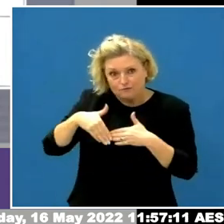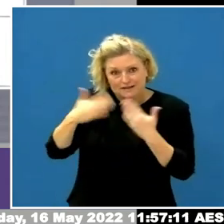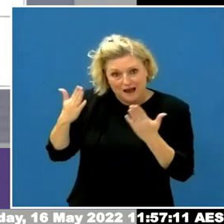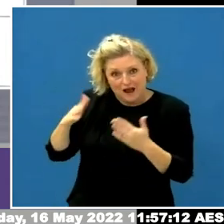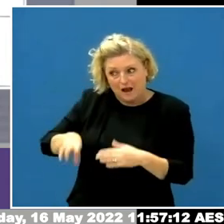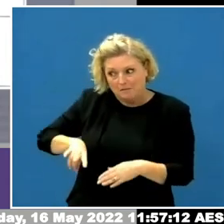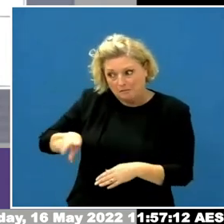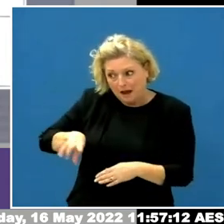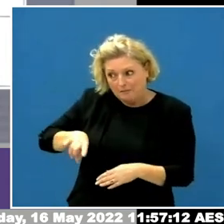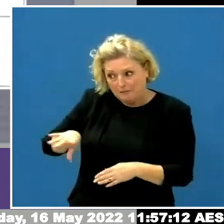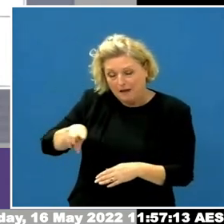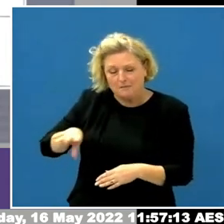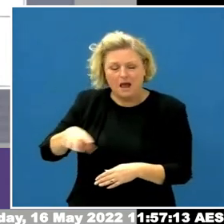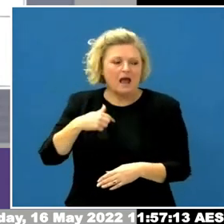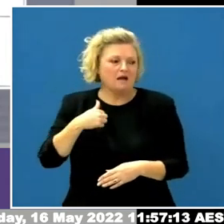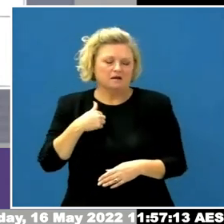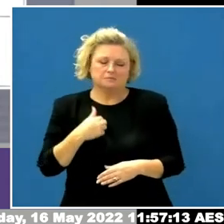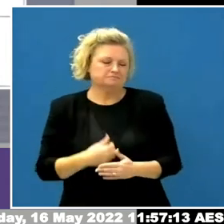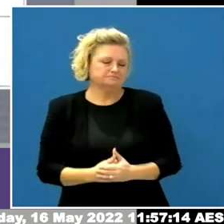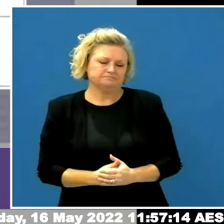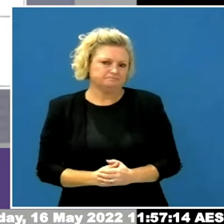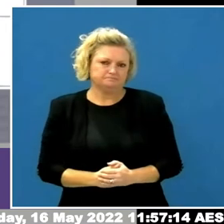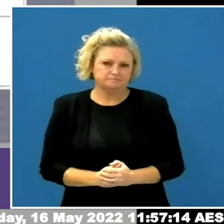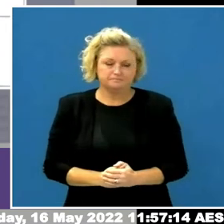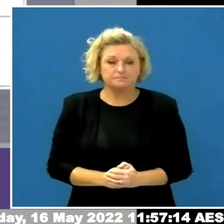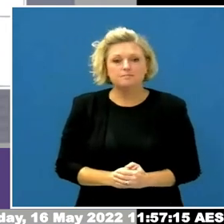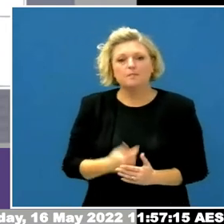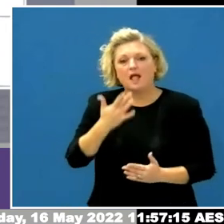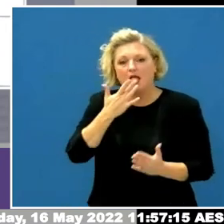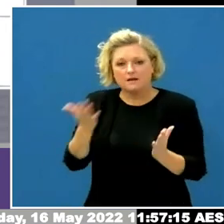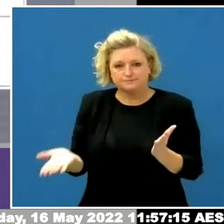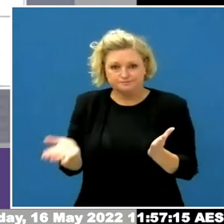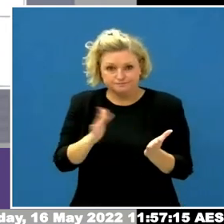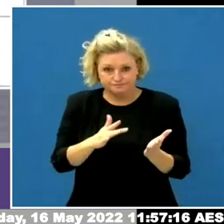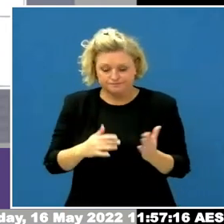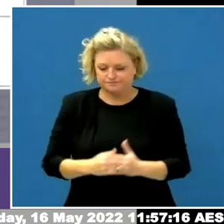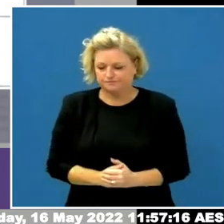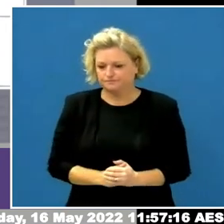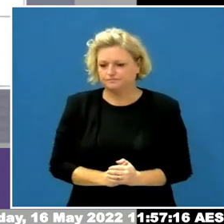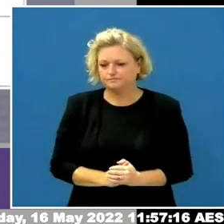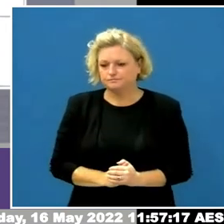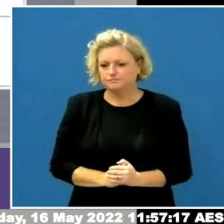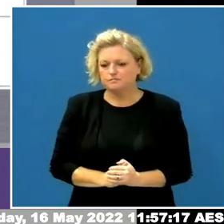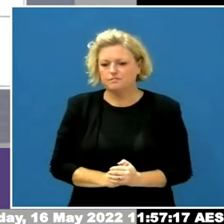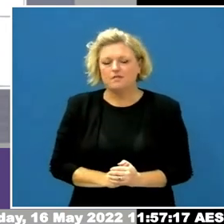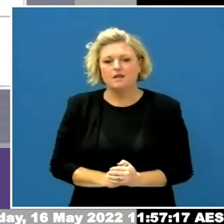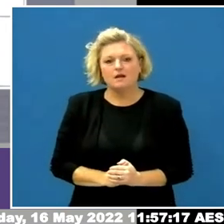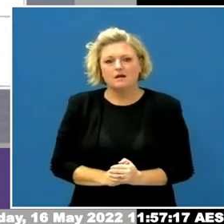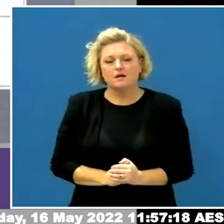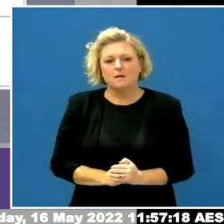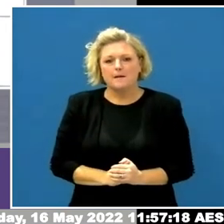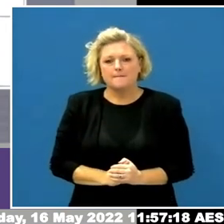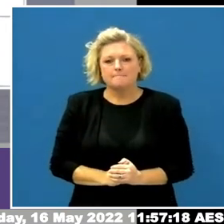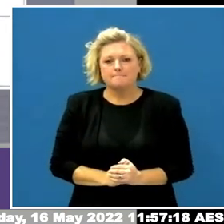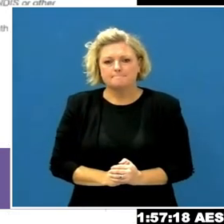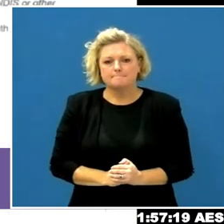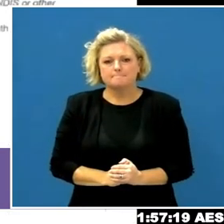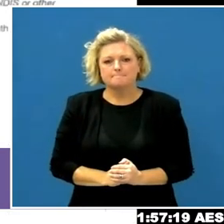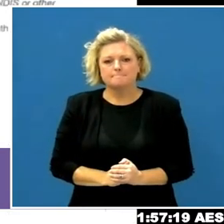If we move to the next page, page 11, this is the last part of the quotation.